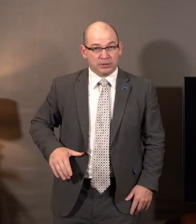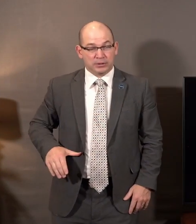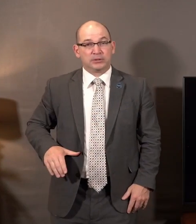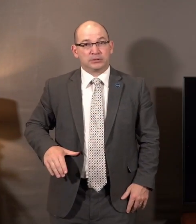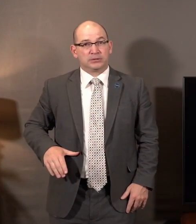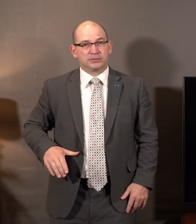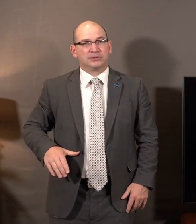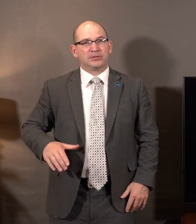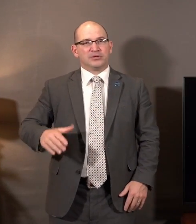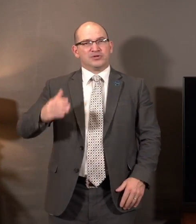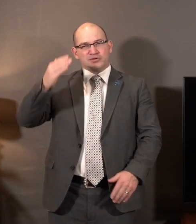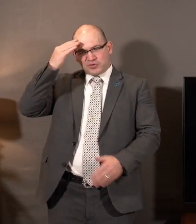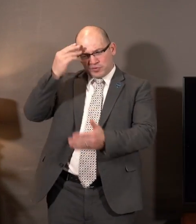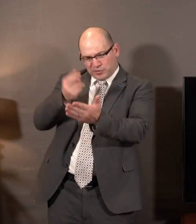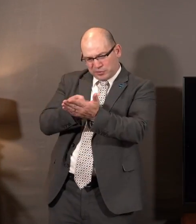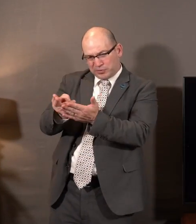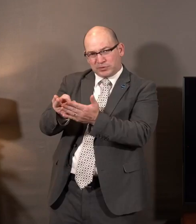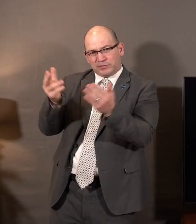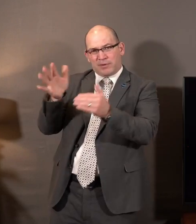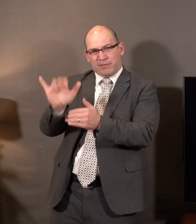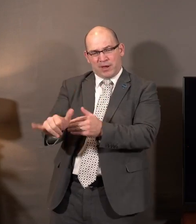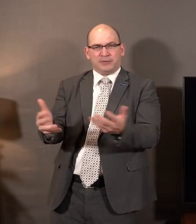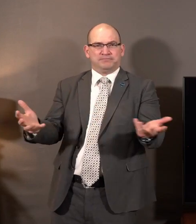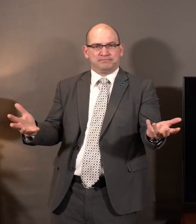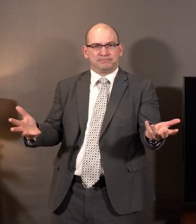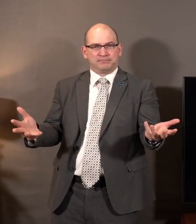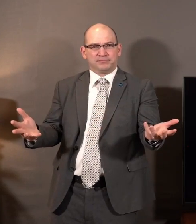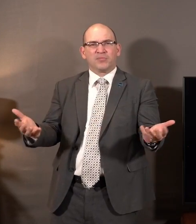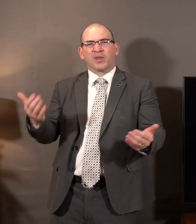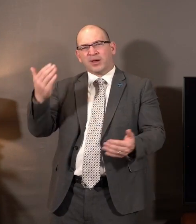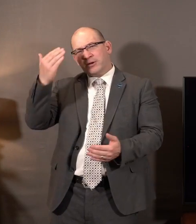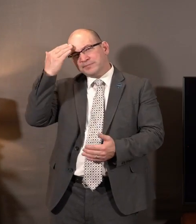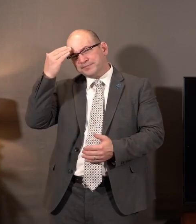what you know I know we're out of church right now in the normal regular sense of